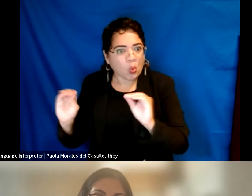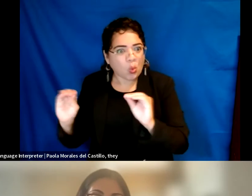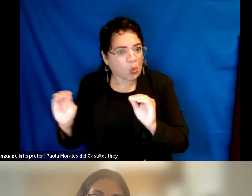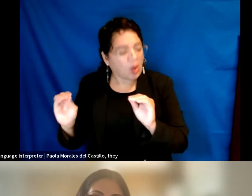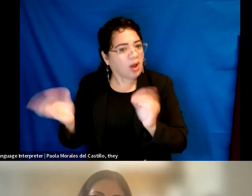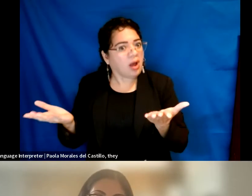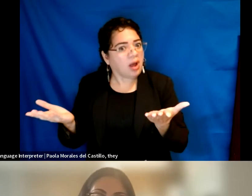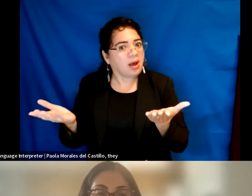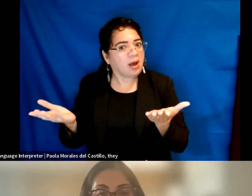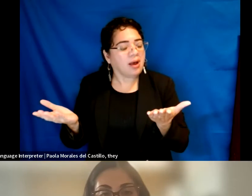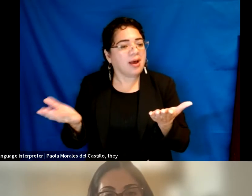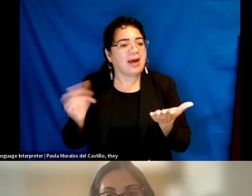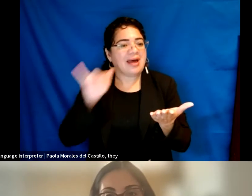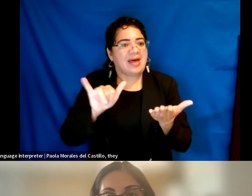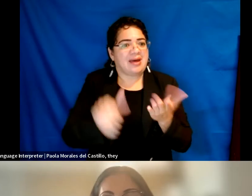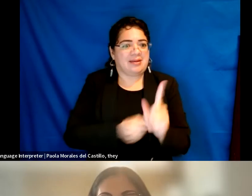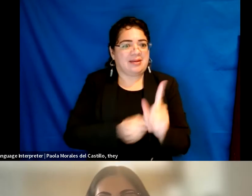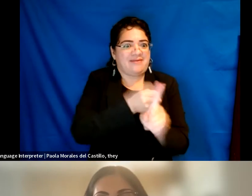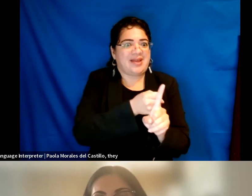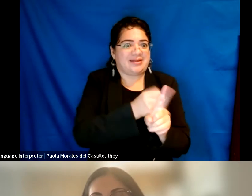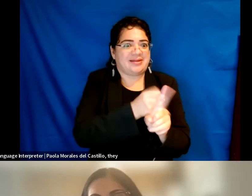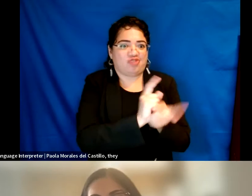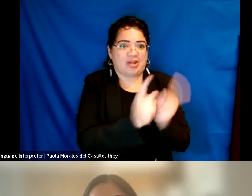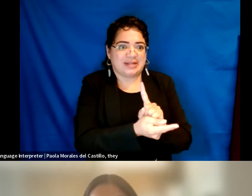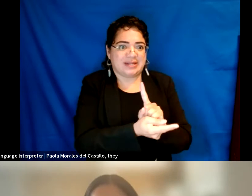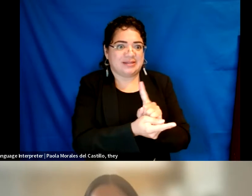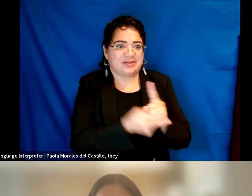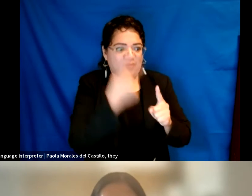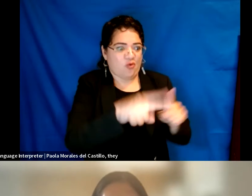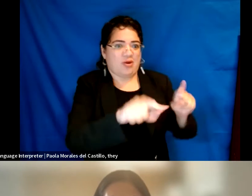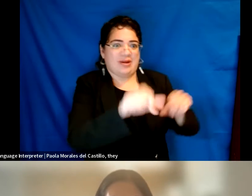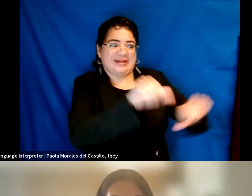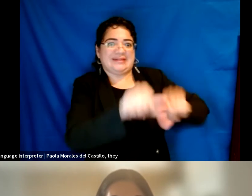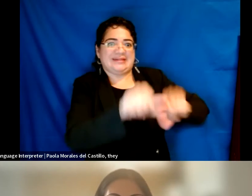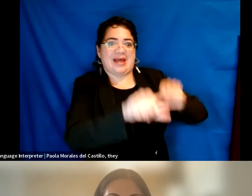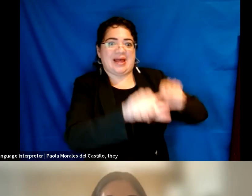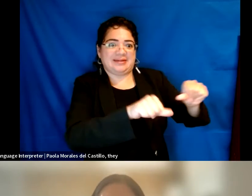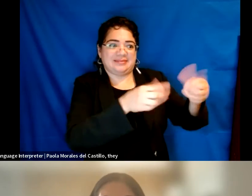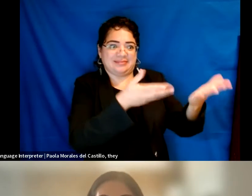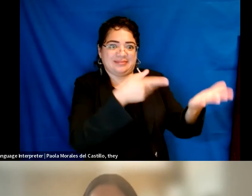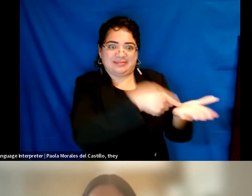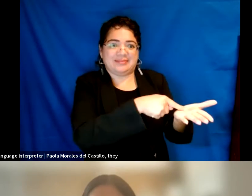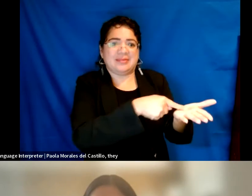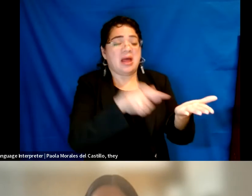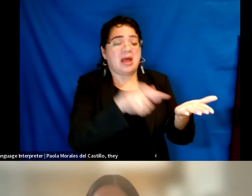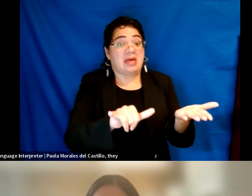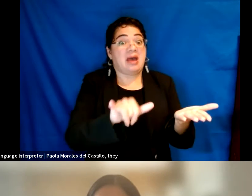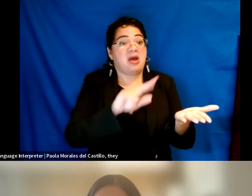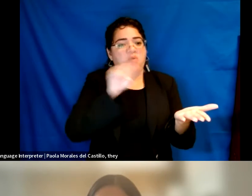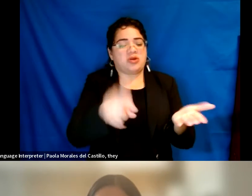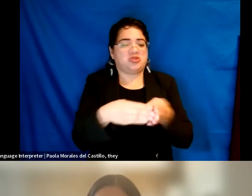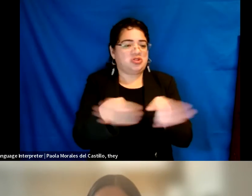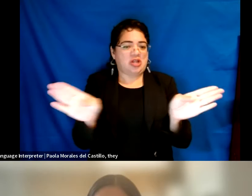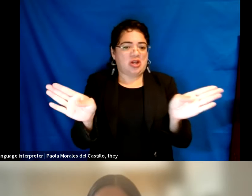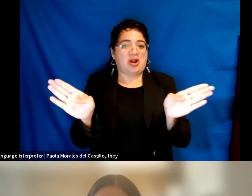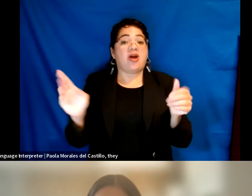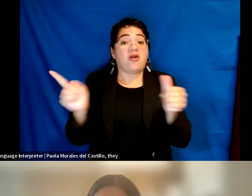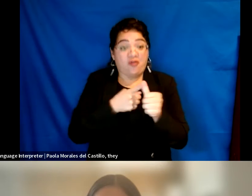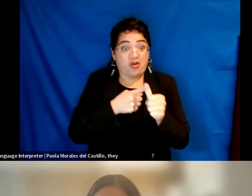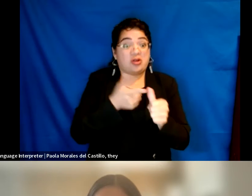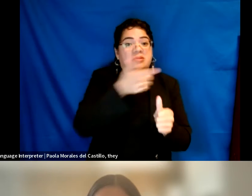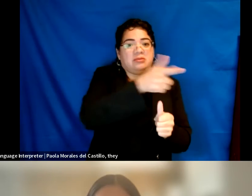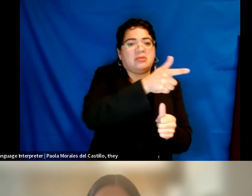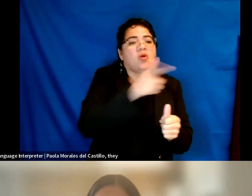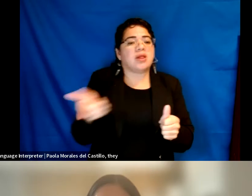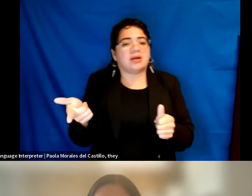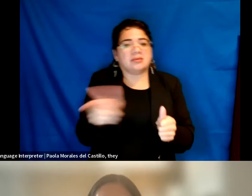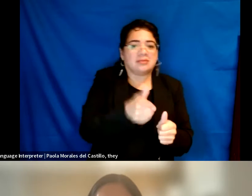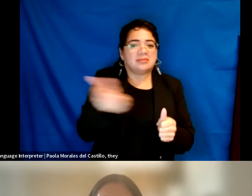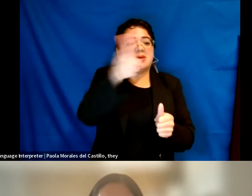Annabelle Lolinco (she/her): affect sort of the the translation of the science? Um. And since it's for everyone, i'll go ahead and direct this uh first to reverse order, and we'll go with Gabriel.